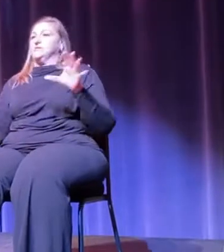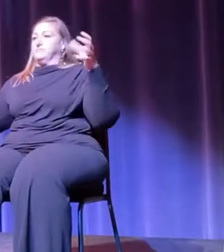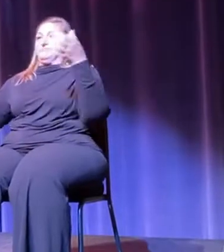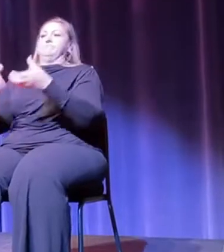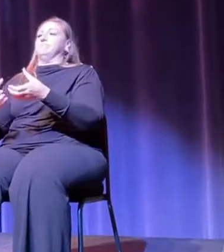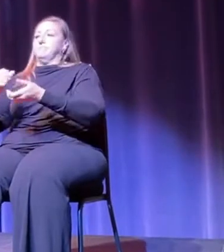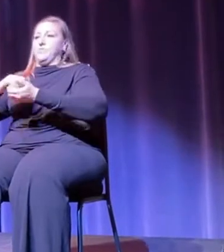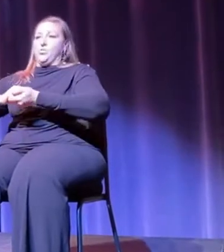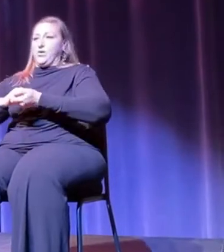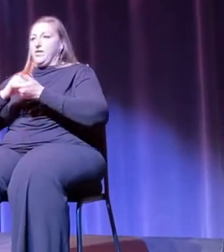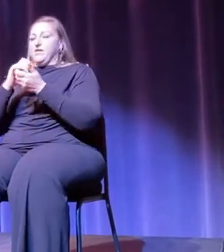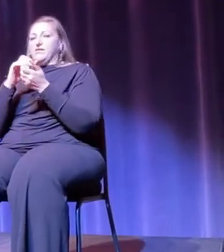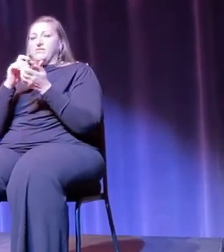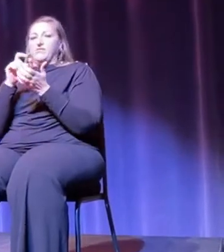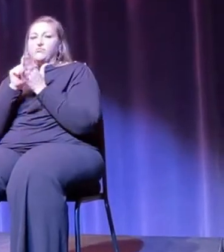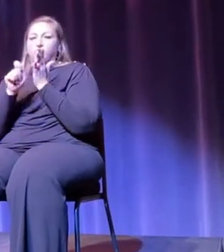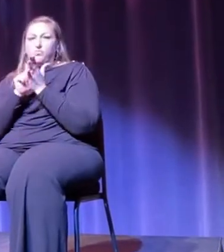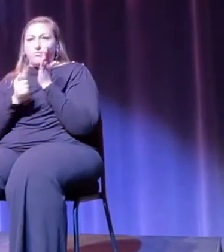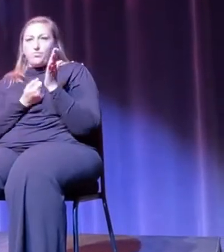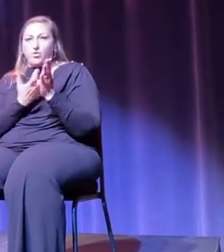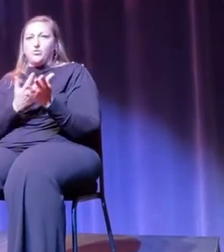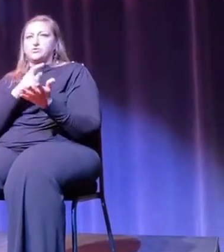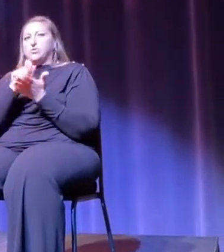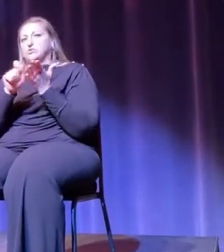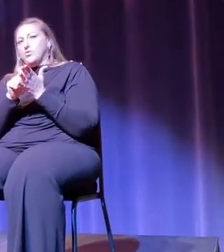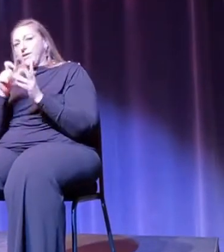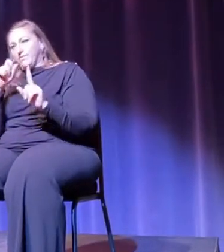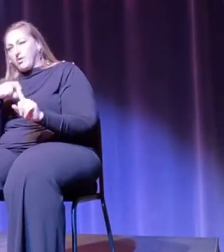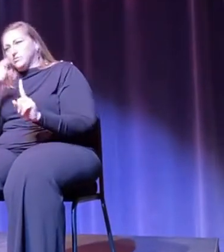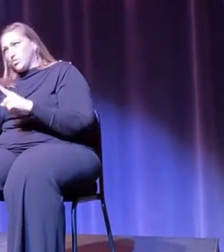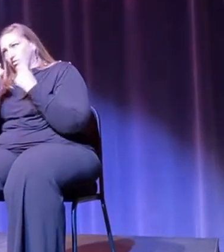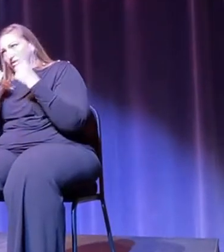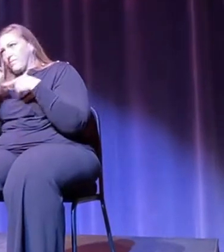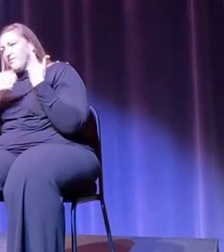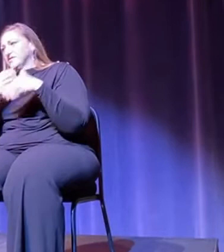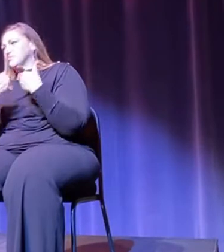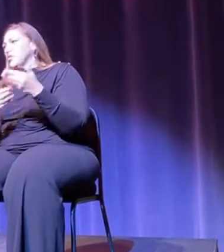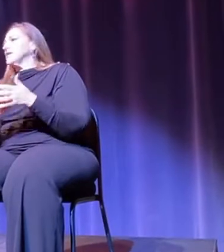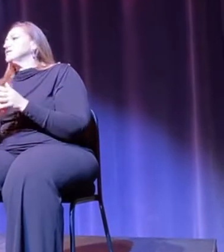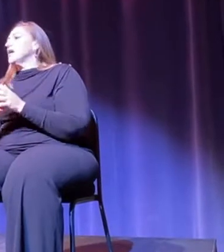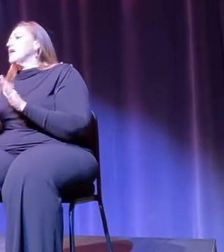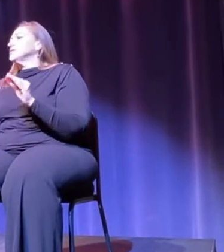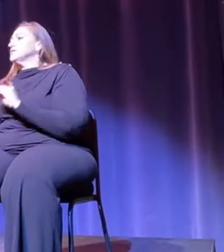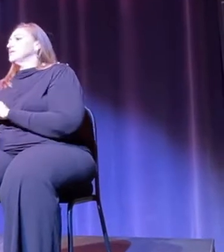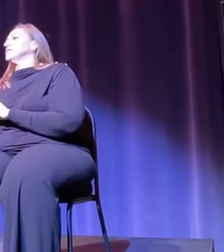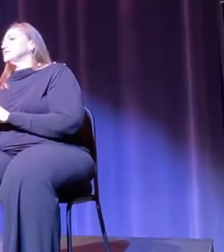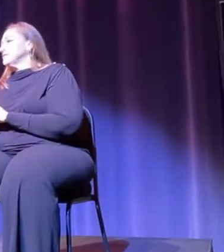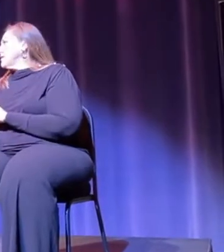there was always a writing prompt. There was always like what do we think about this, let's process this. Now somebody would sneak in a form, right?